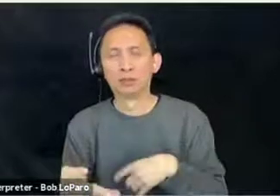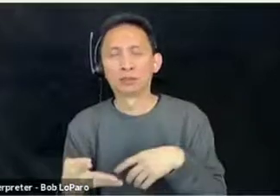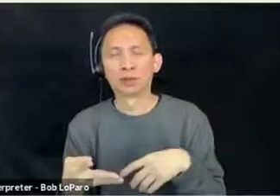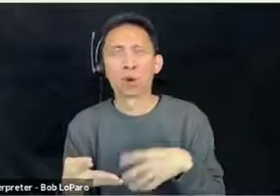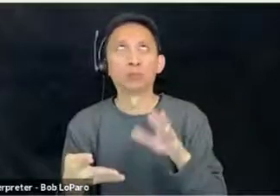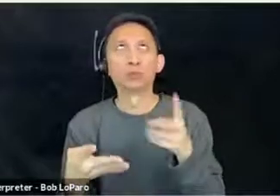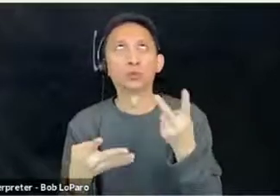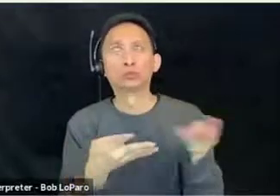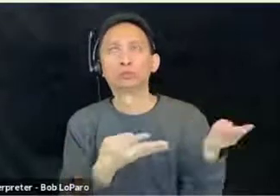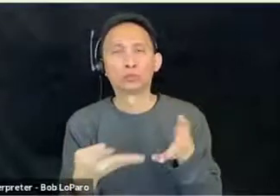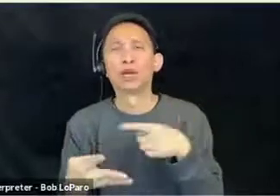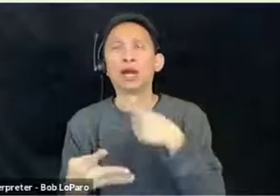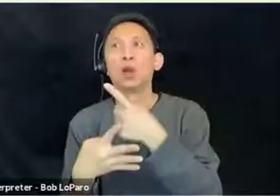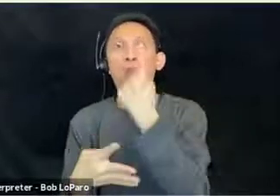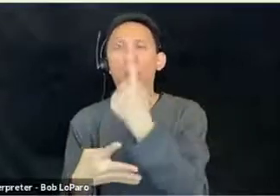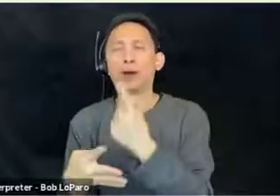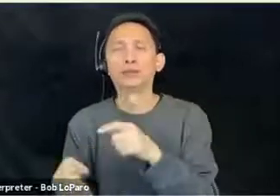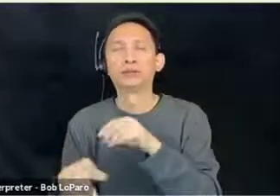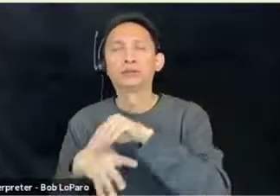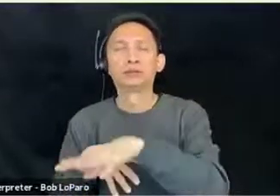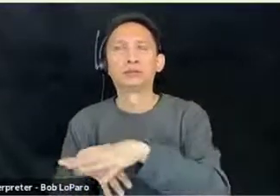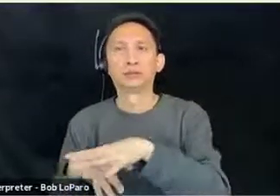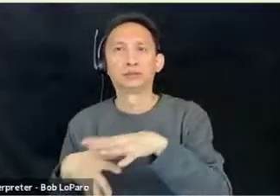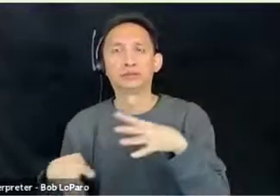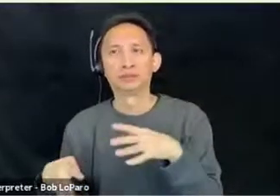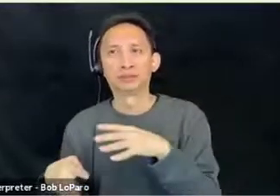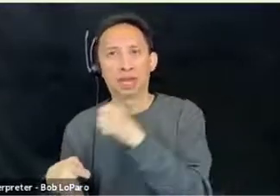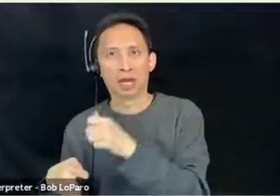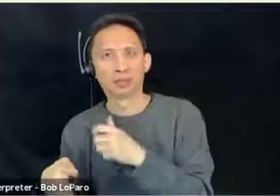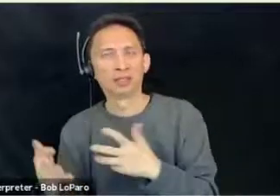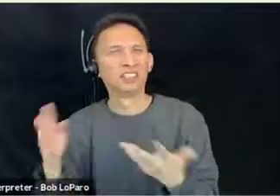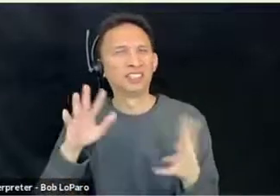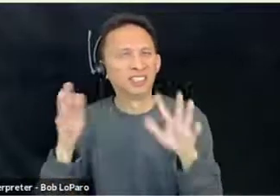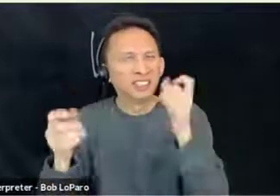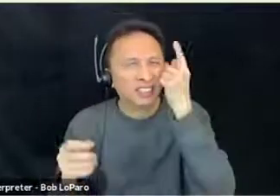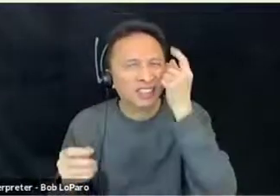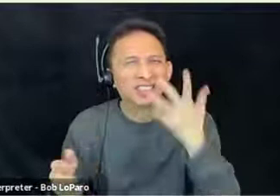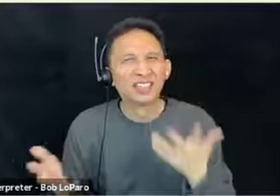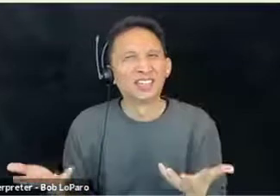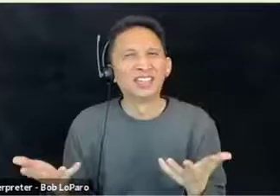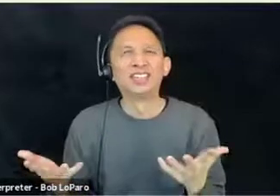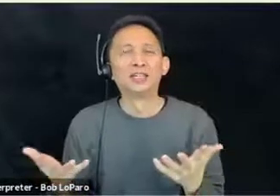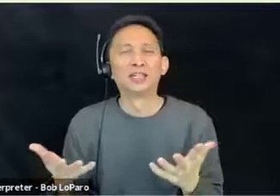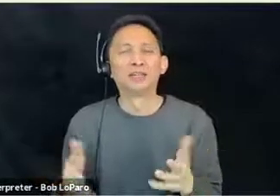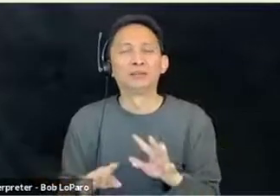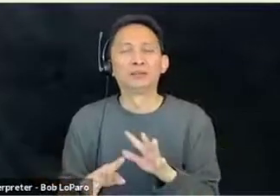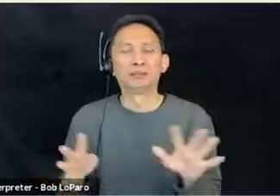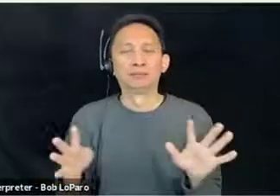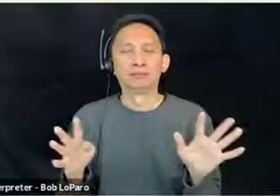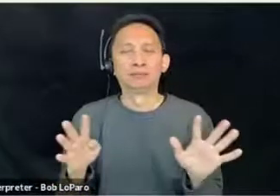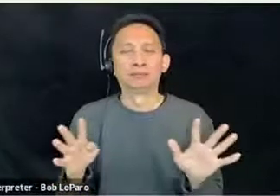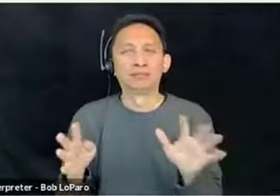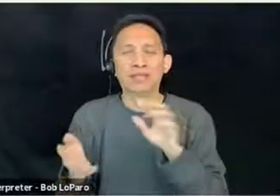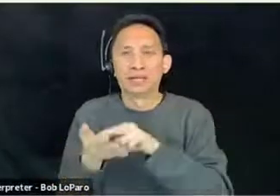and one child that is affected. So, we are happy to send